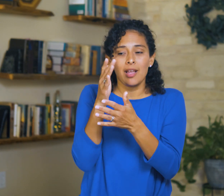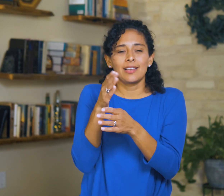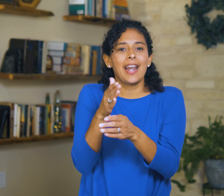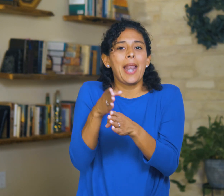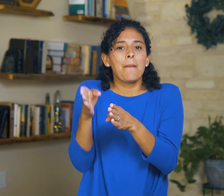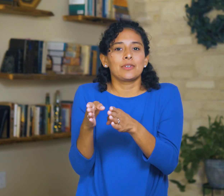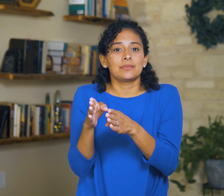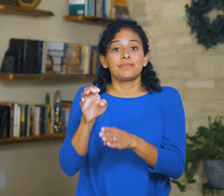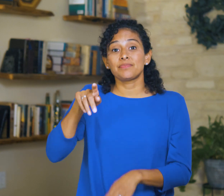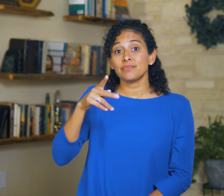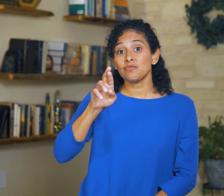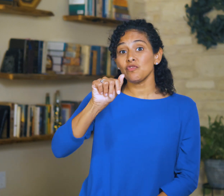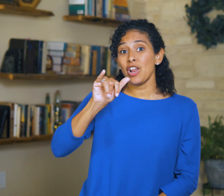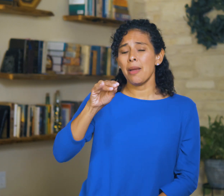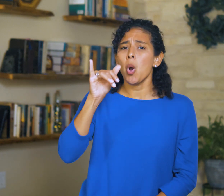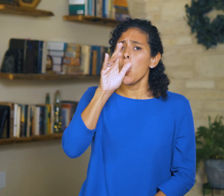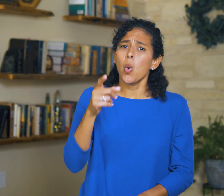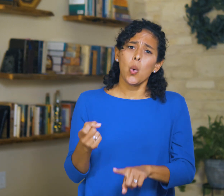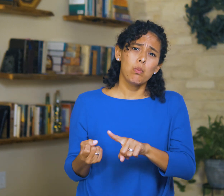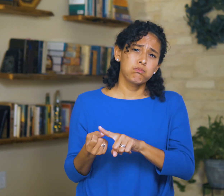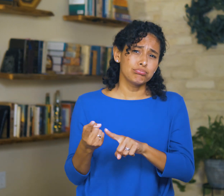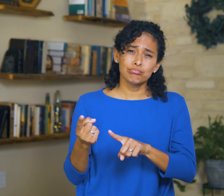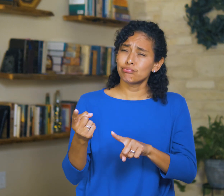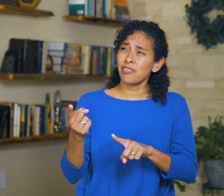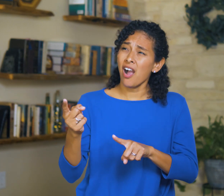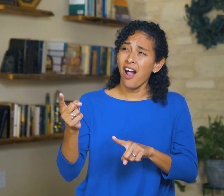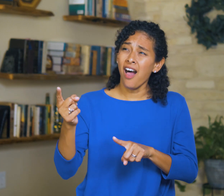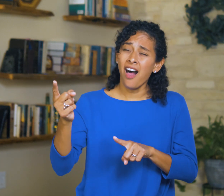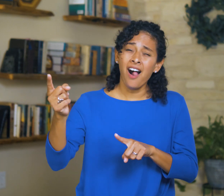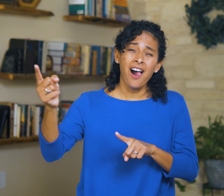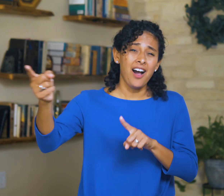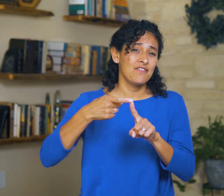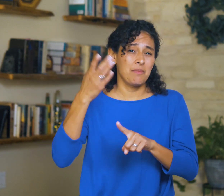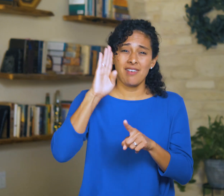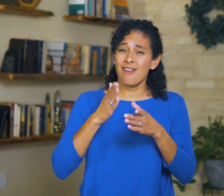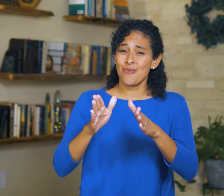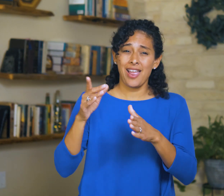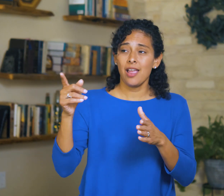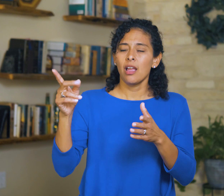They’re neighbors, and Ephraim has gotten so far off the path